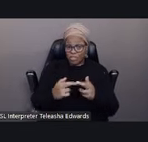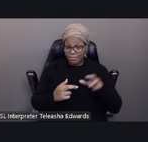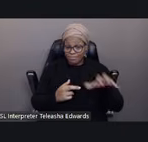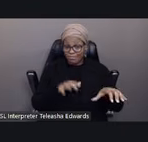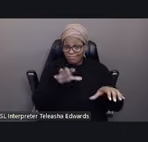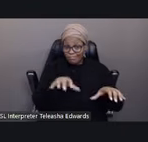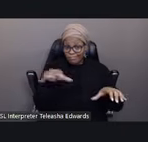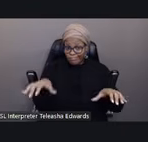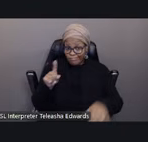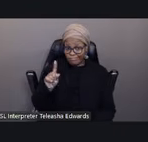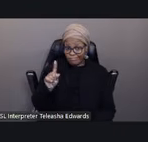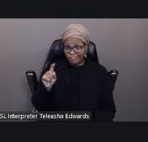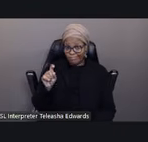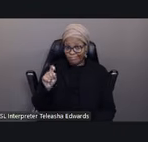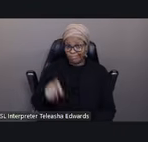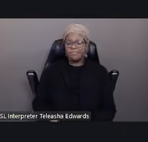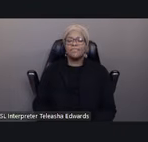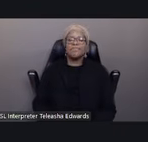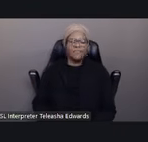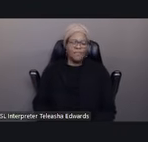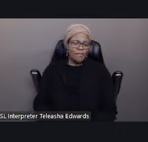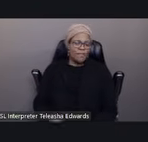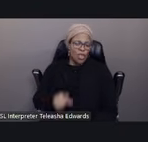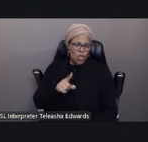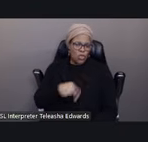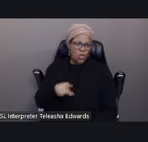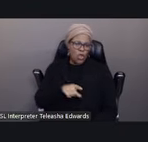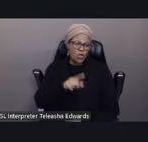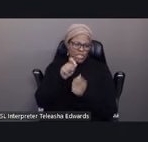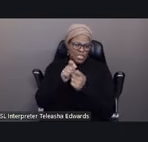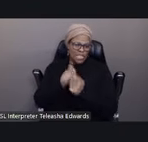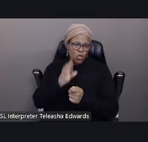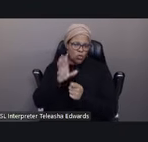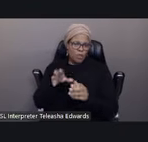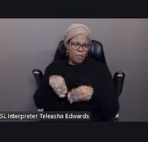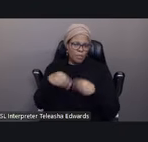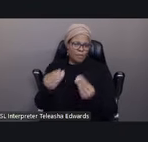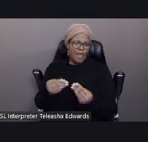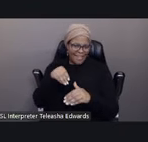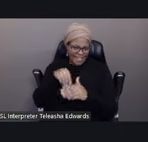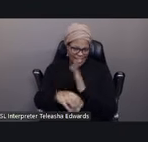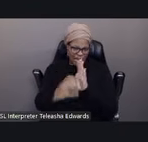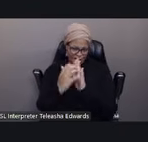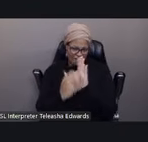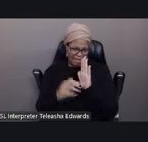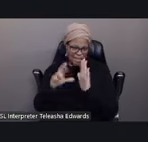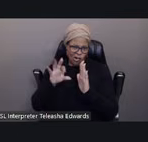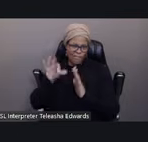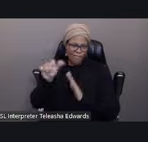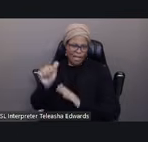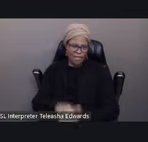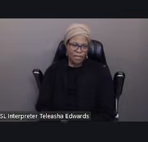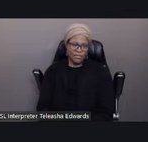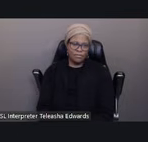Um those details will be provided in the RFA.